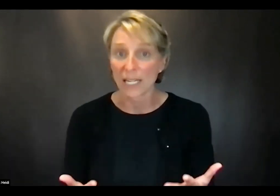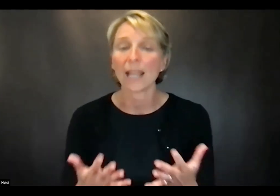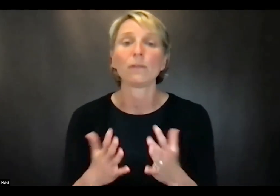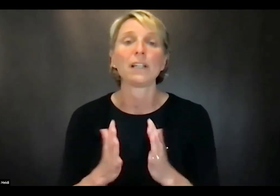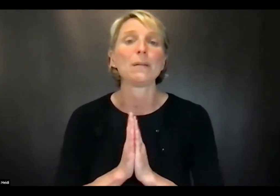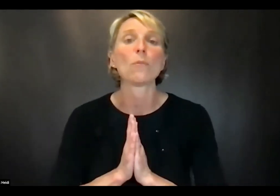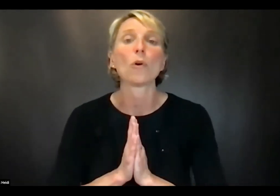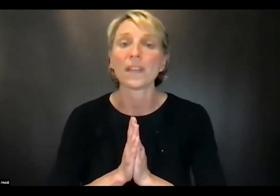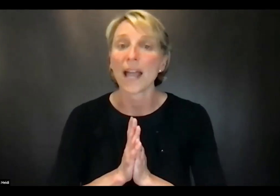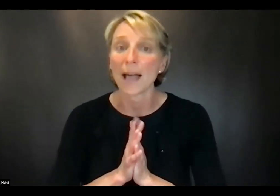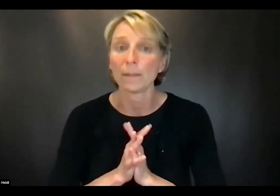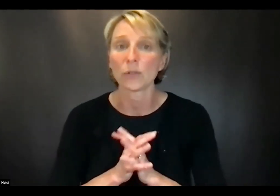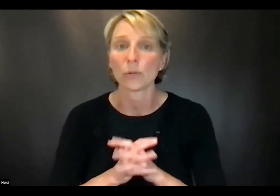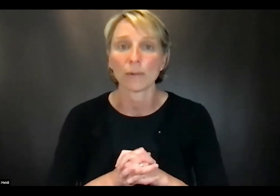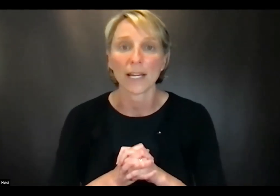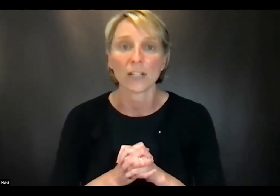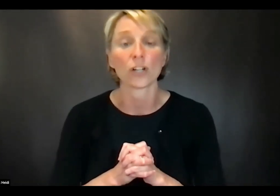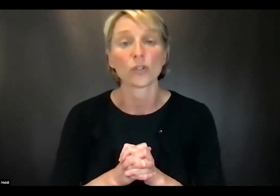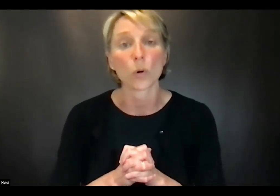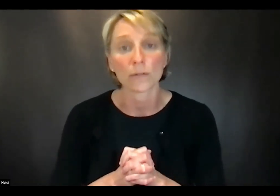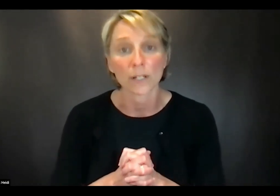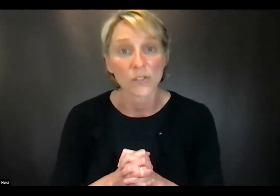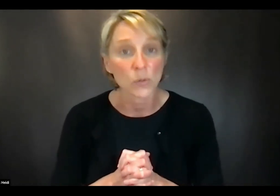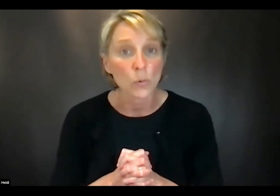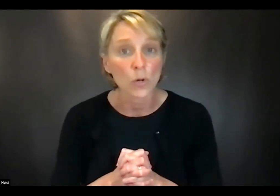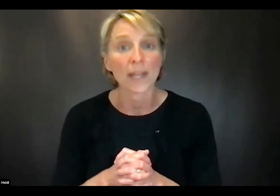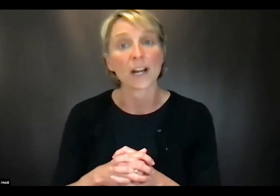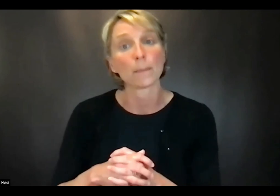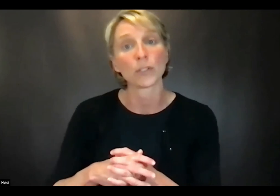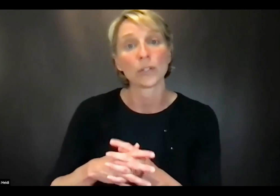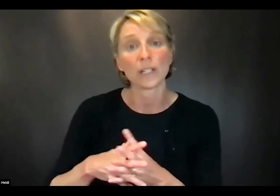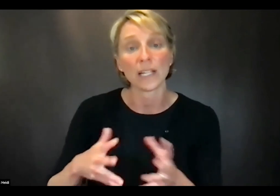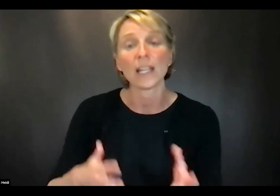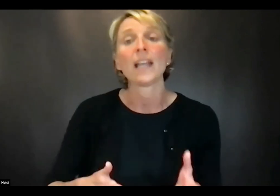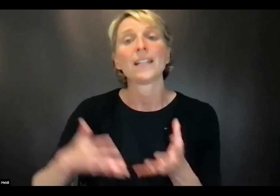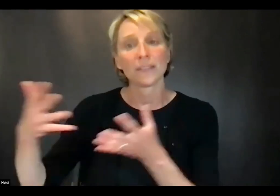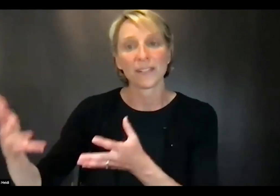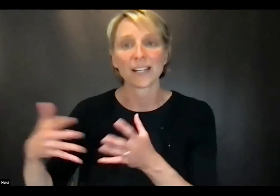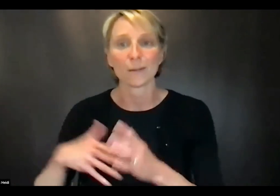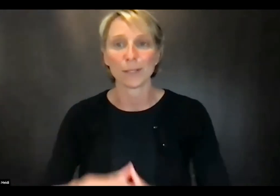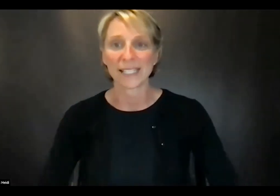and we'd be more than happy to arrange a tour of our school and an opportunity to visit our museum.